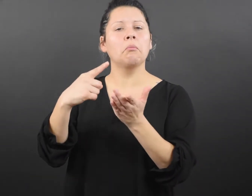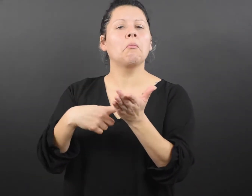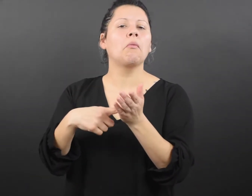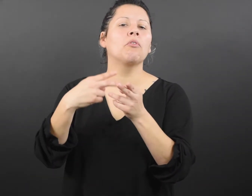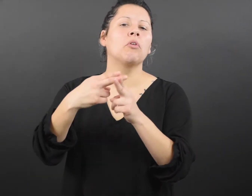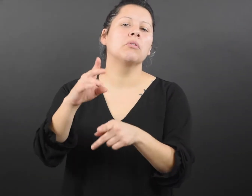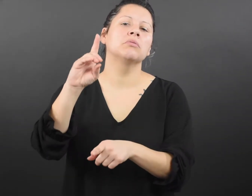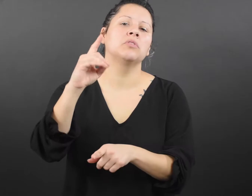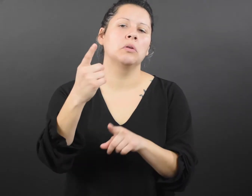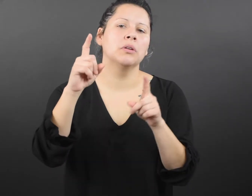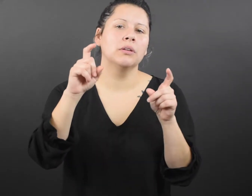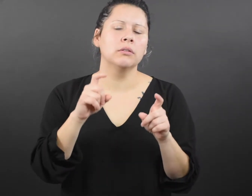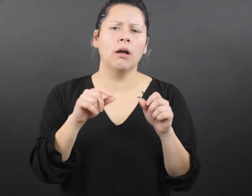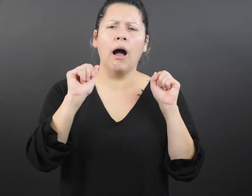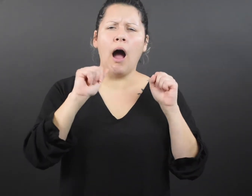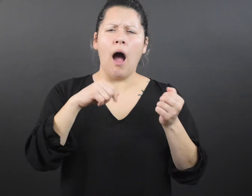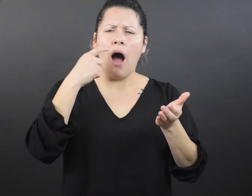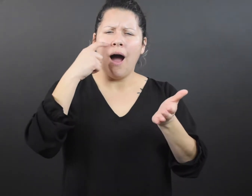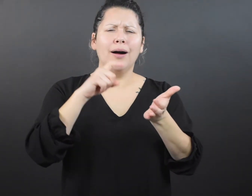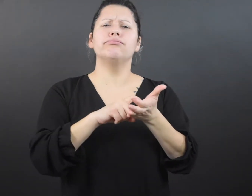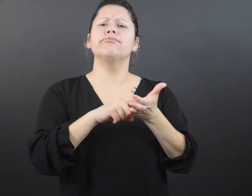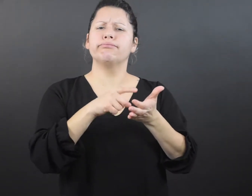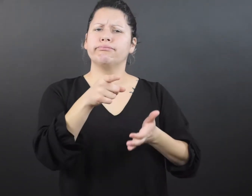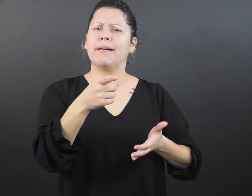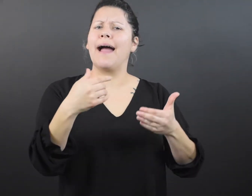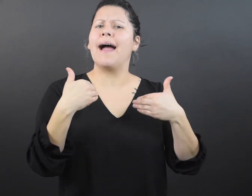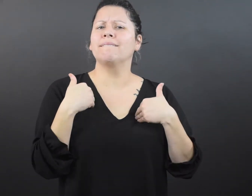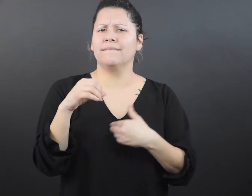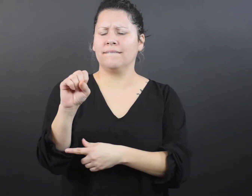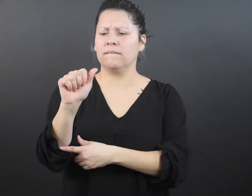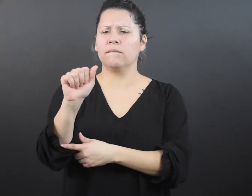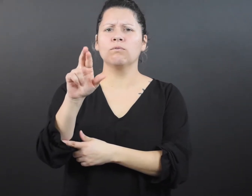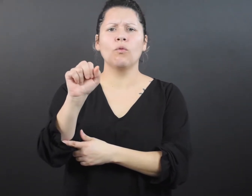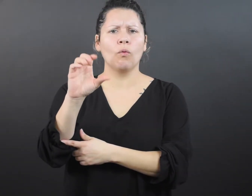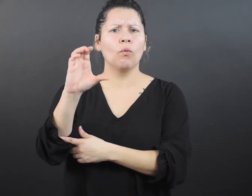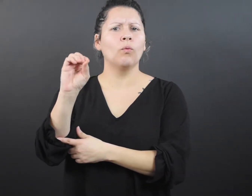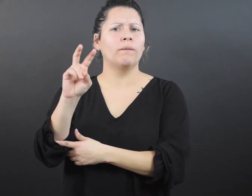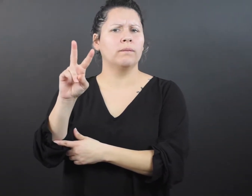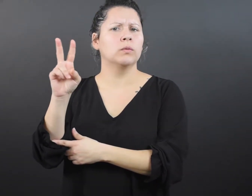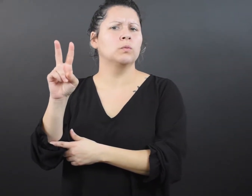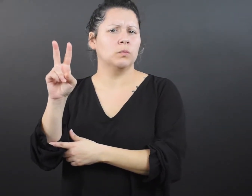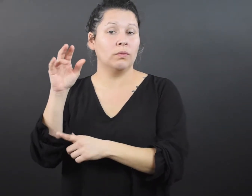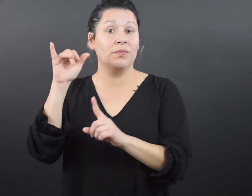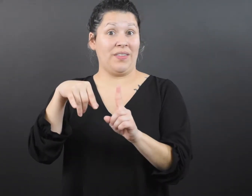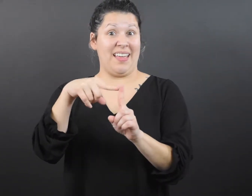Viral tests, sometimes called diagnostic tests, can detect if you have SARS-CoV-2,